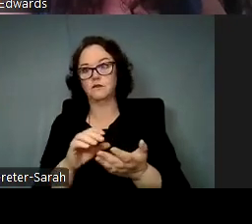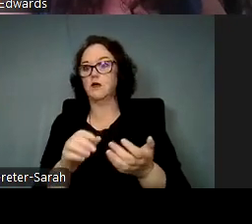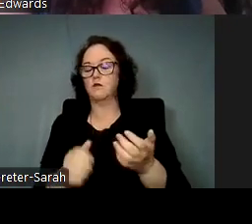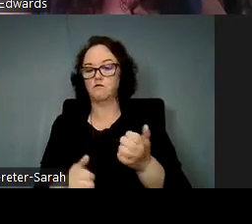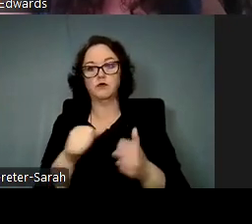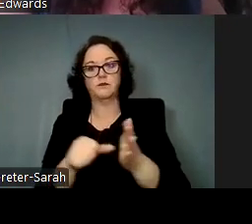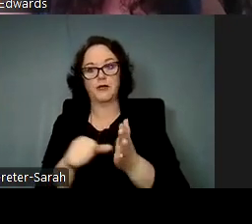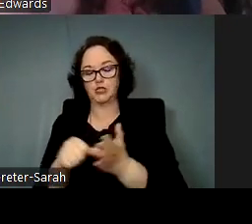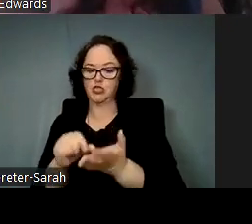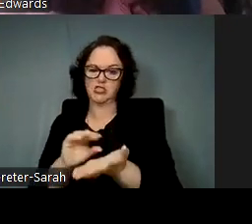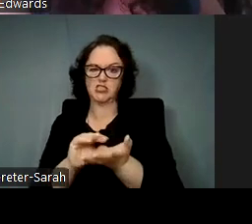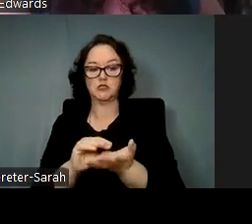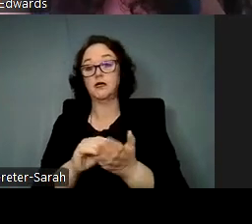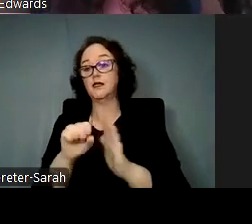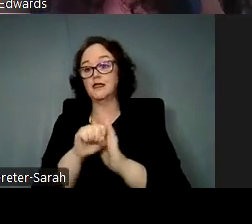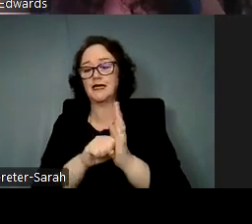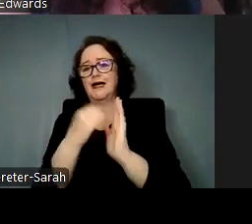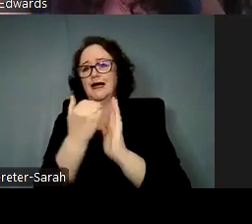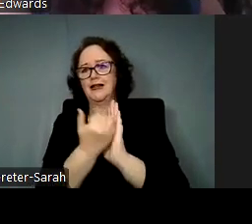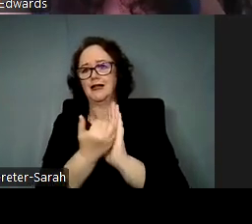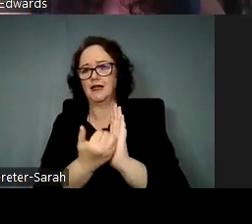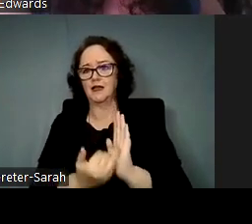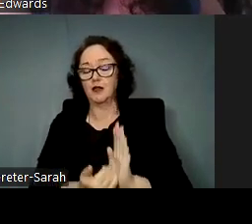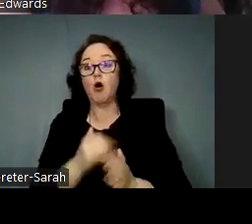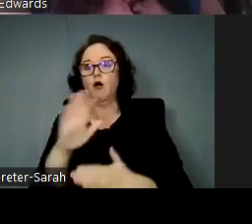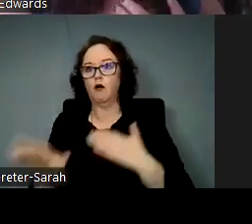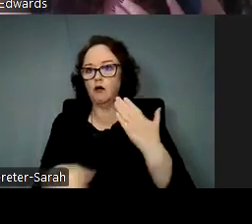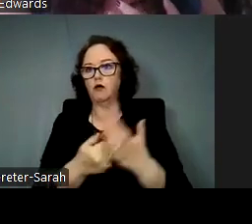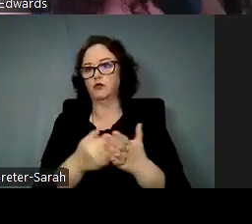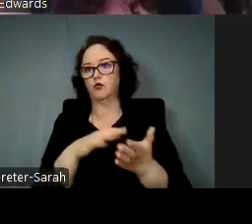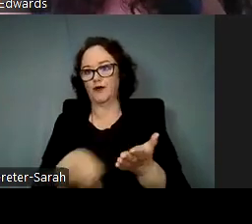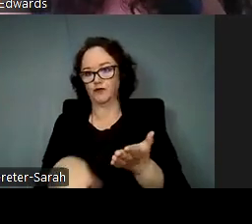lists out all of the waiver services, who can provide them,